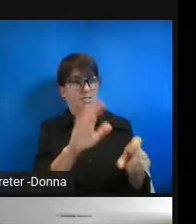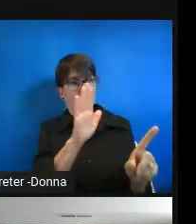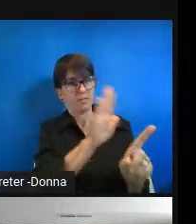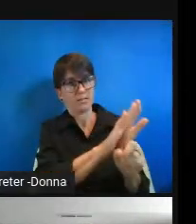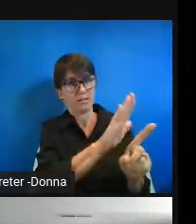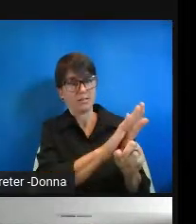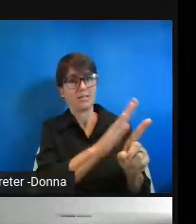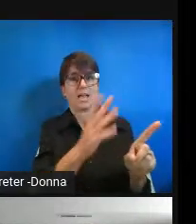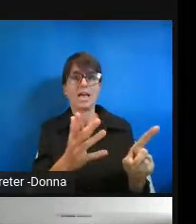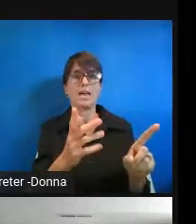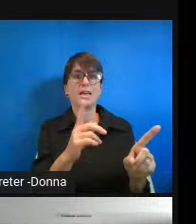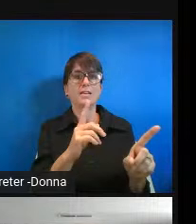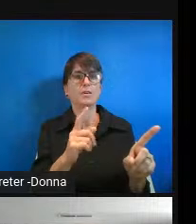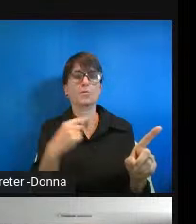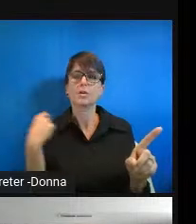recommended tool .